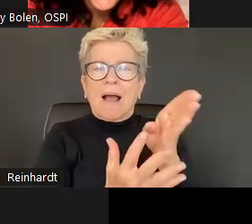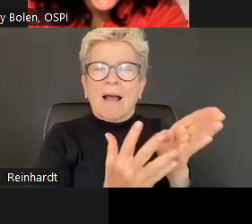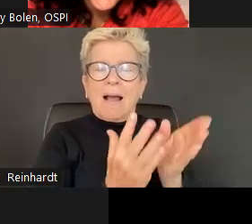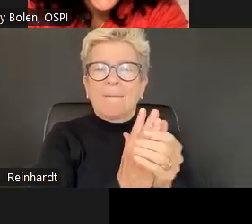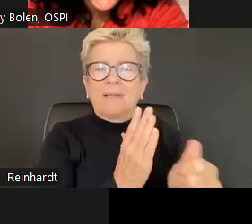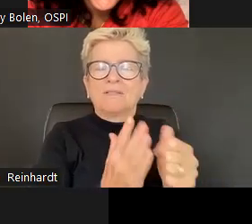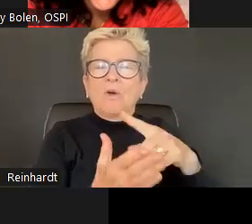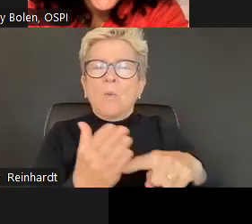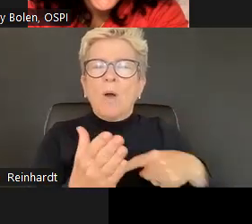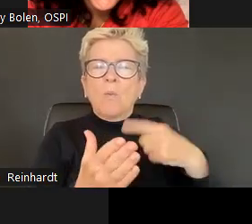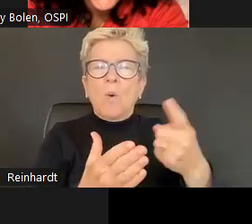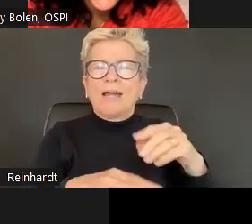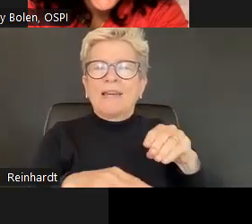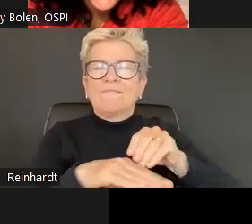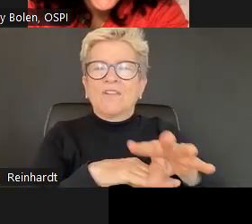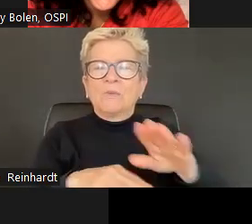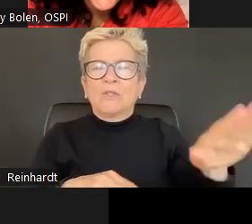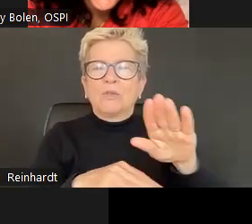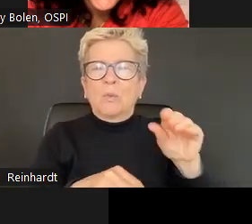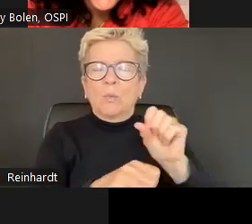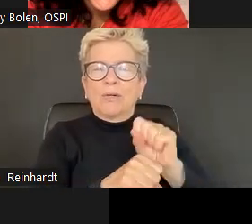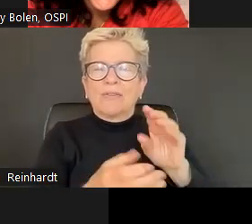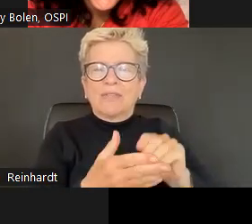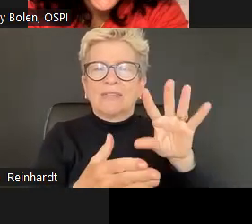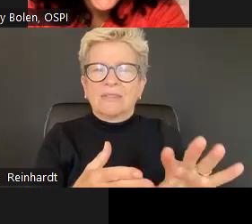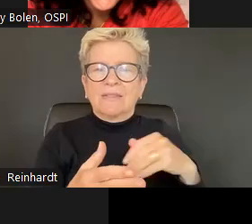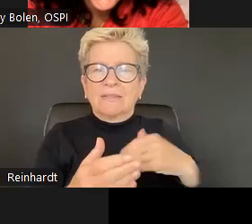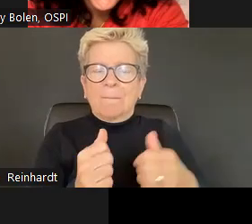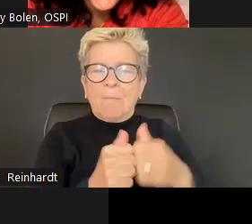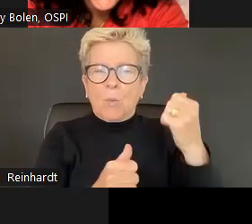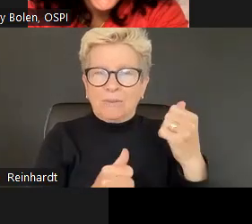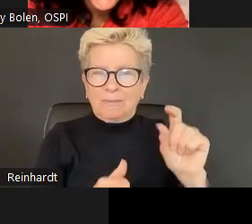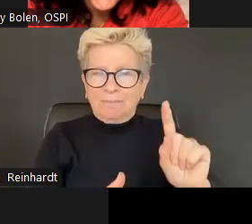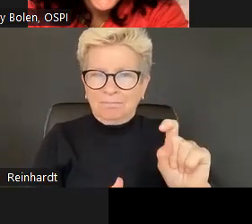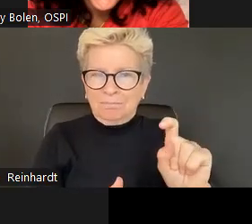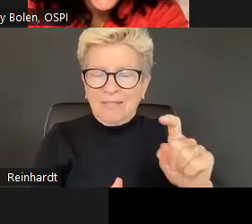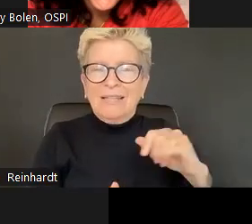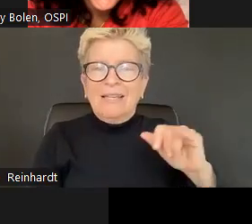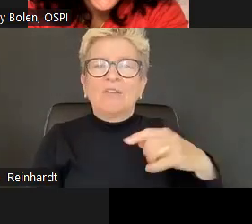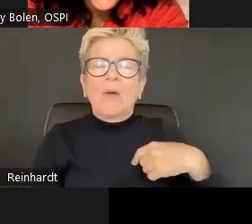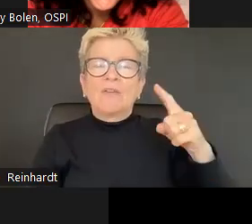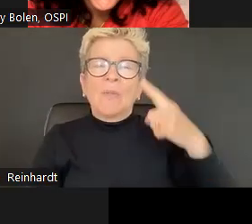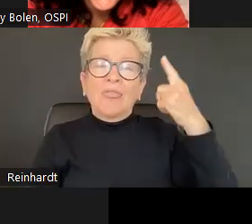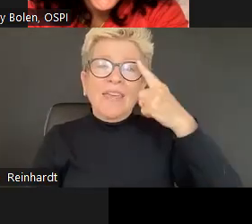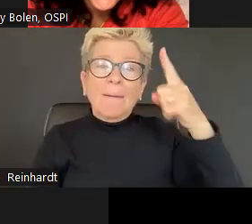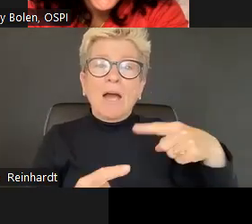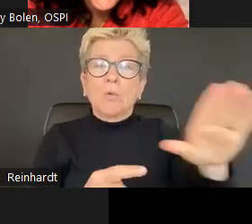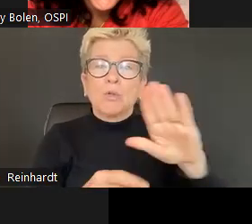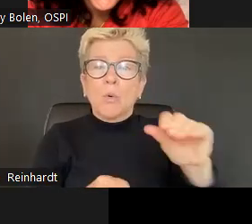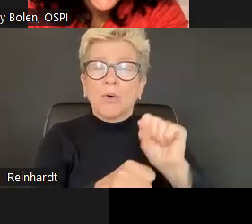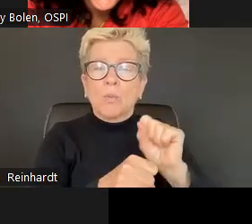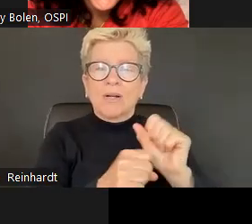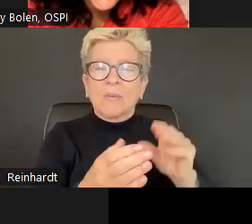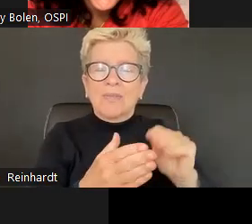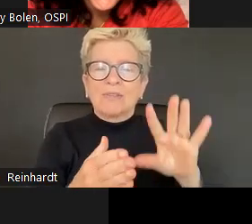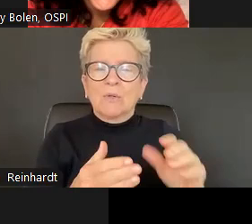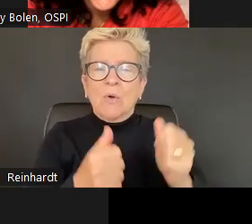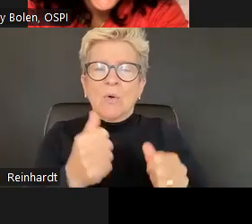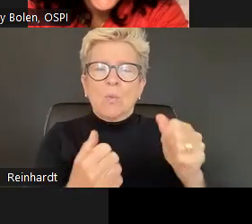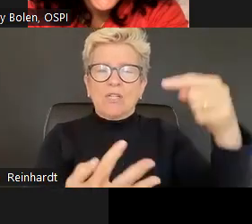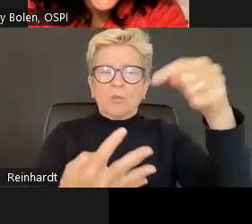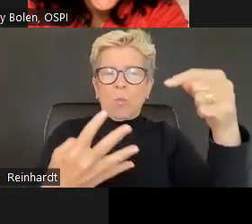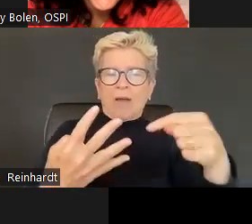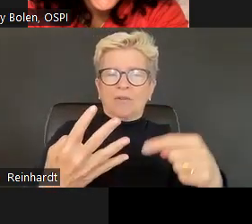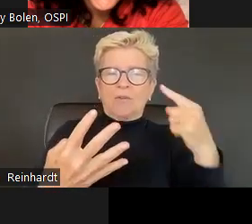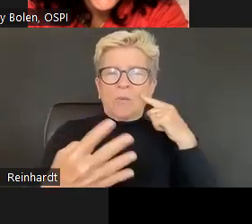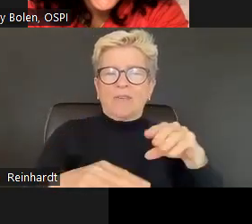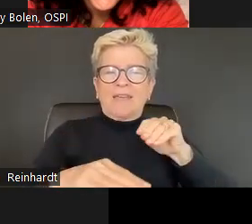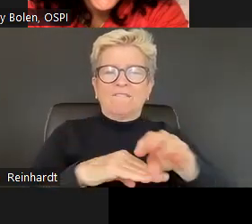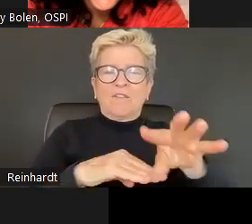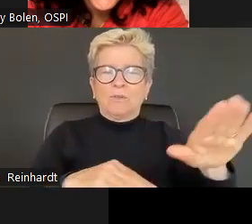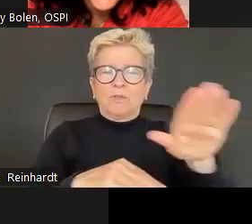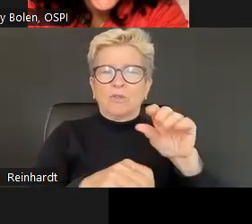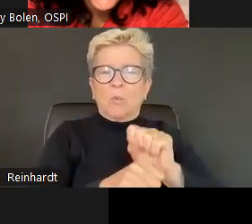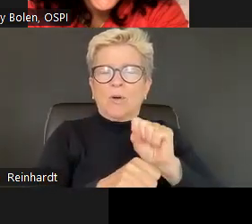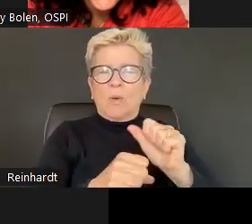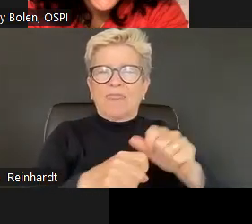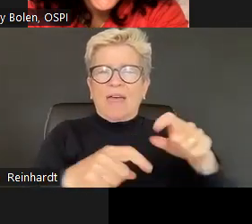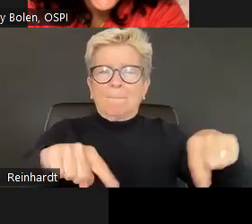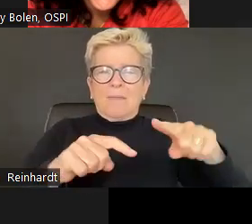And with that, this is gonna go to my second poll. Is when you're thinking then about, you know, these big competencies and I'm pretty sure you're all familiar with SCL, and the core competencies to some degree.